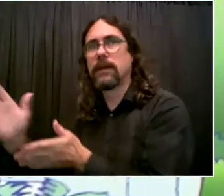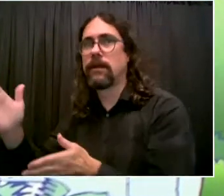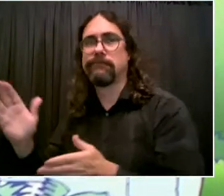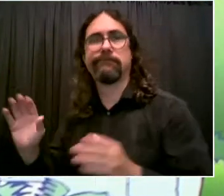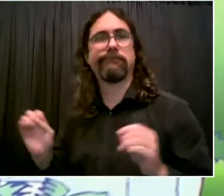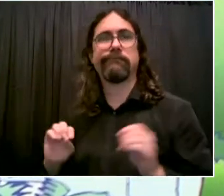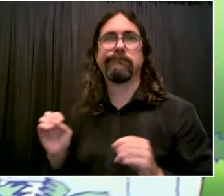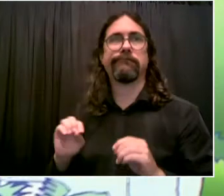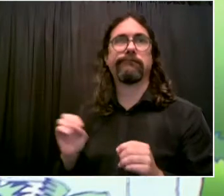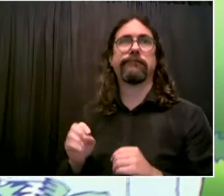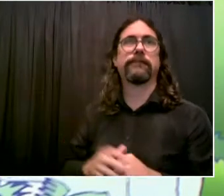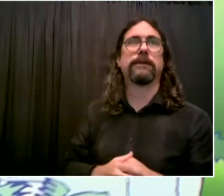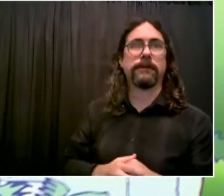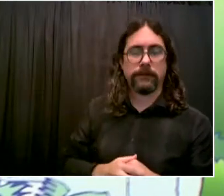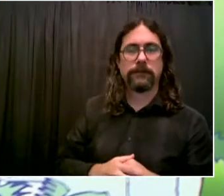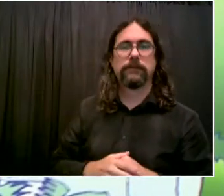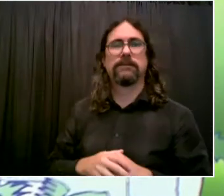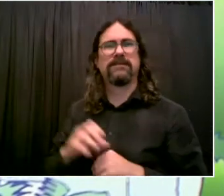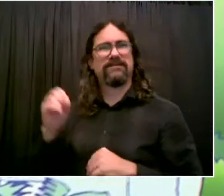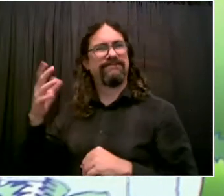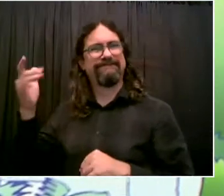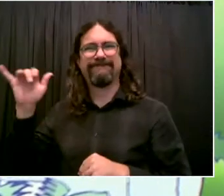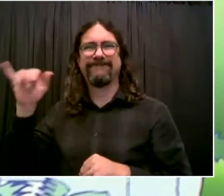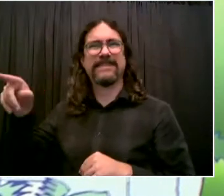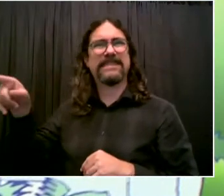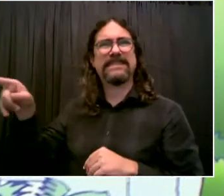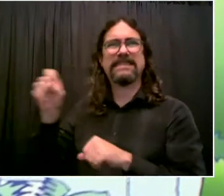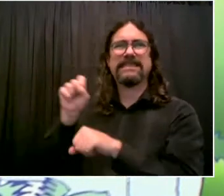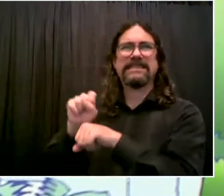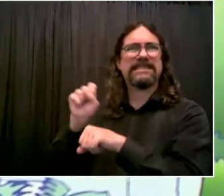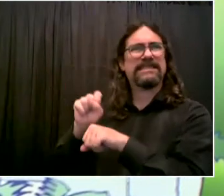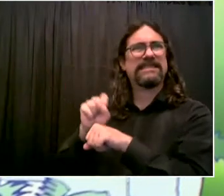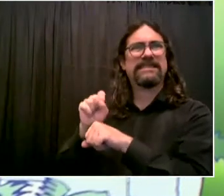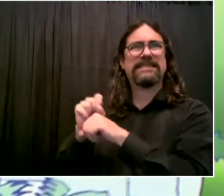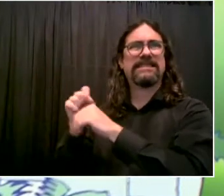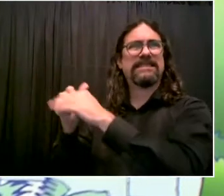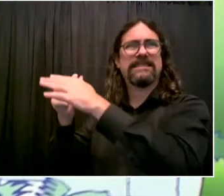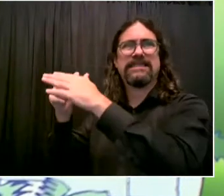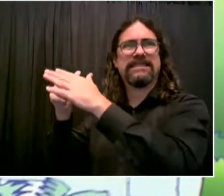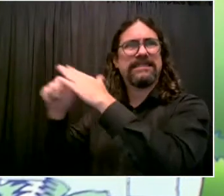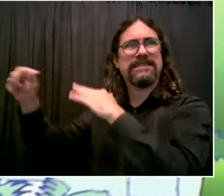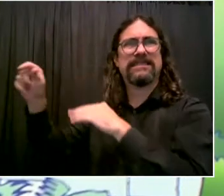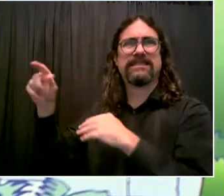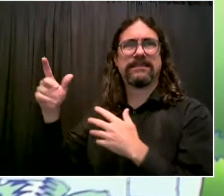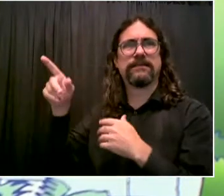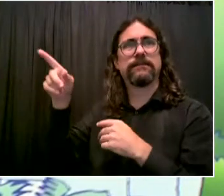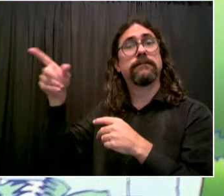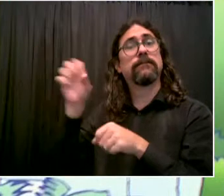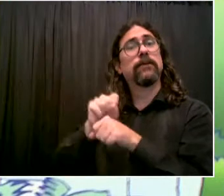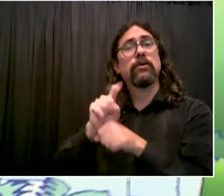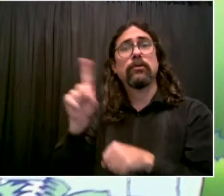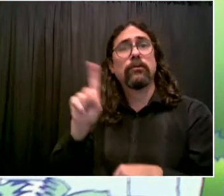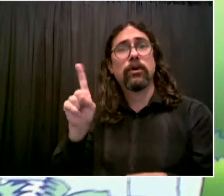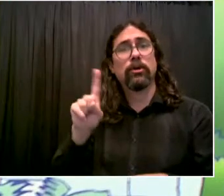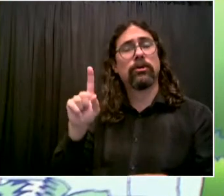FROM TANNERY RAY S WHO WORKED THAT